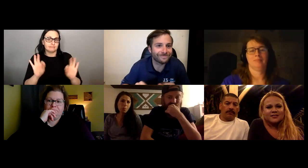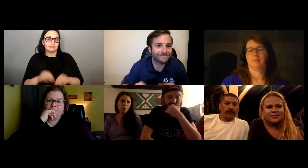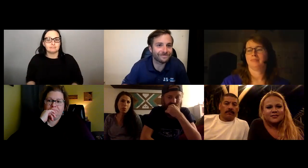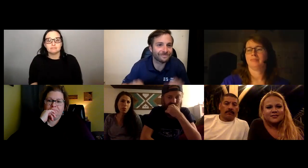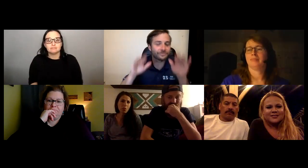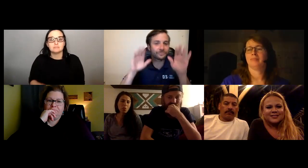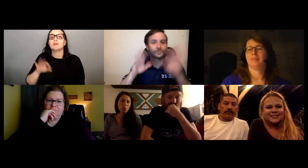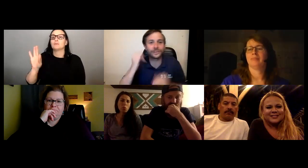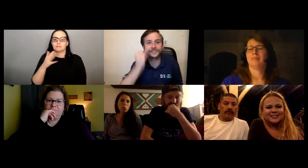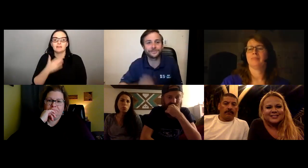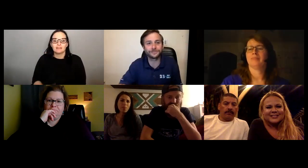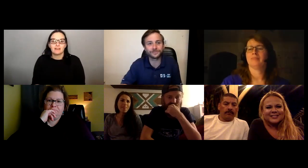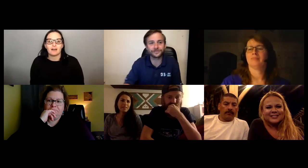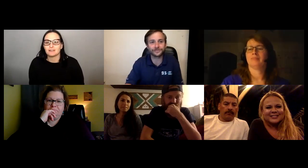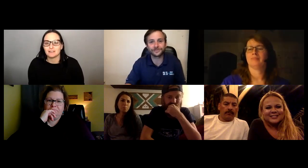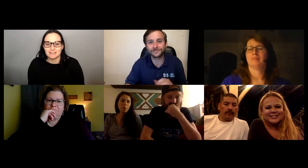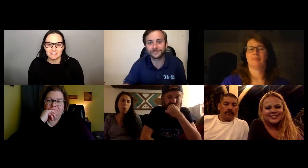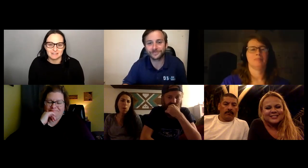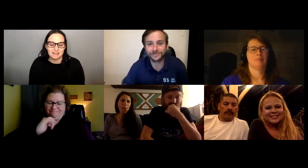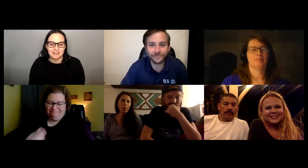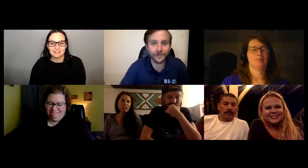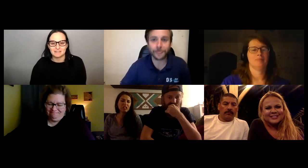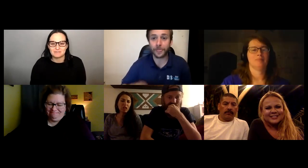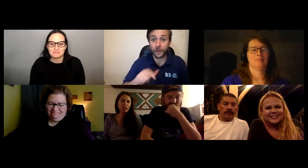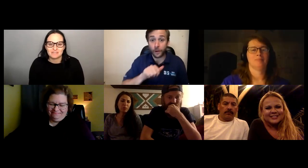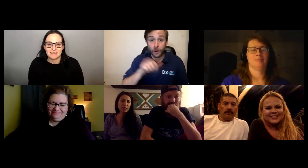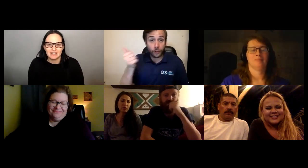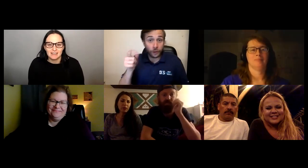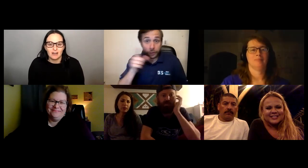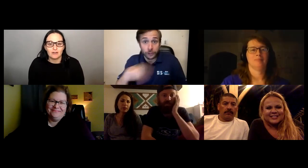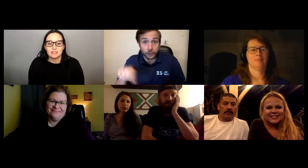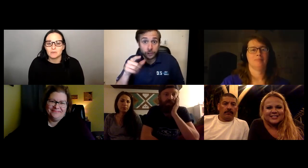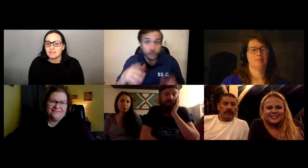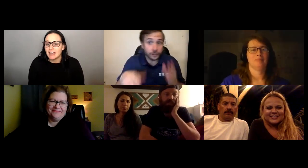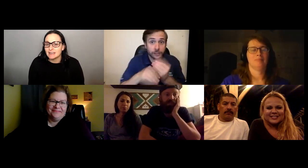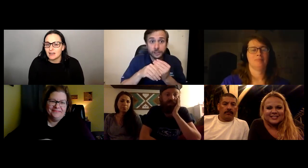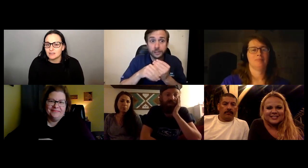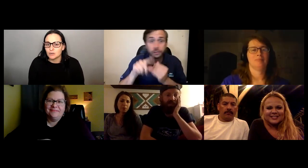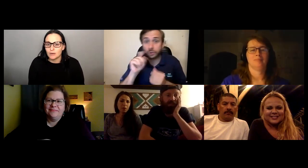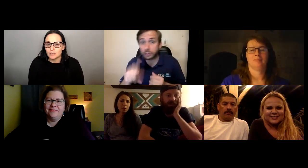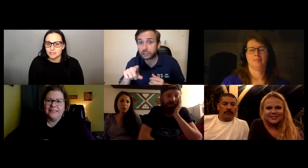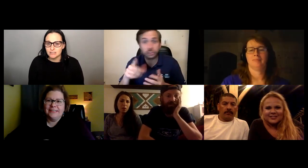oh got it okay good idea great idea